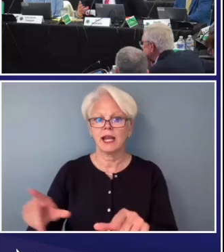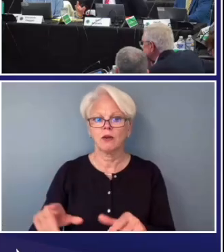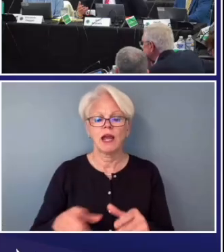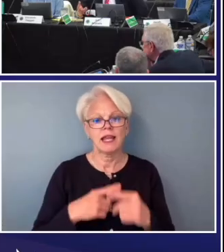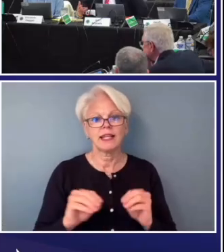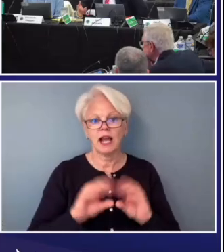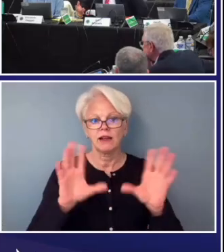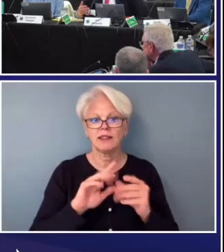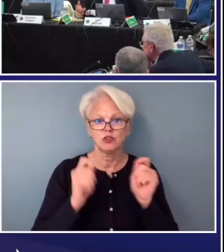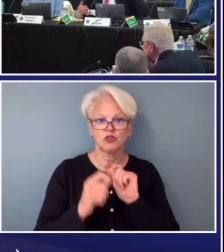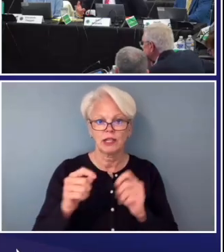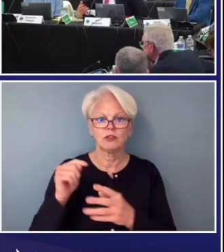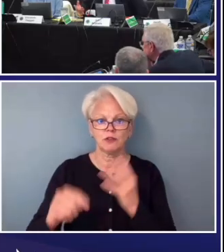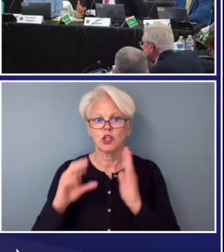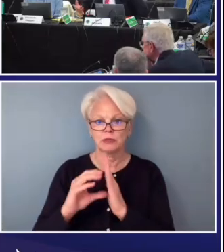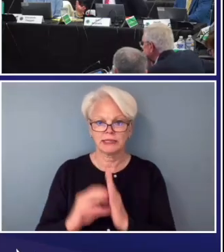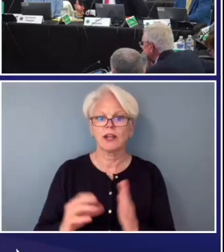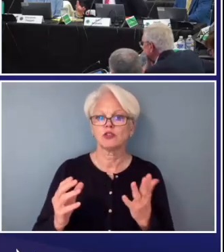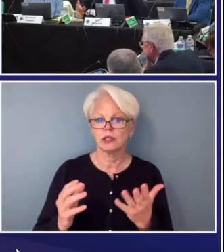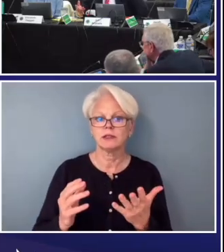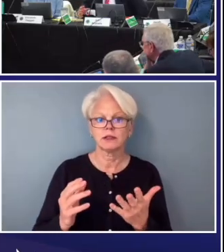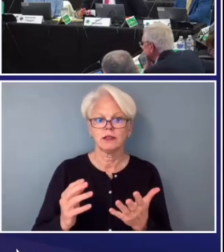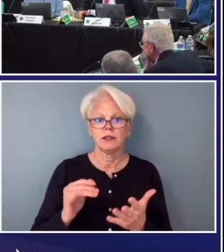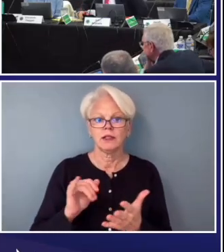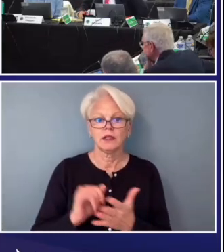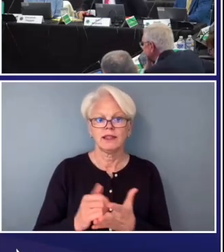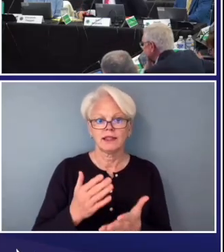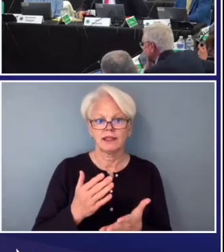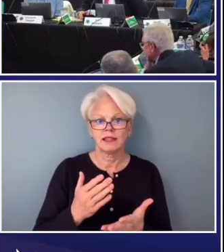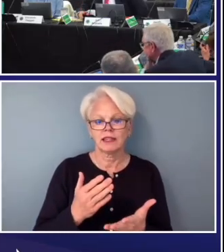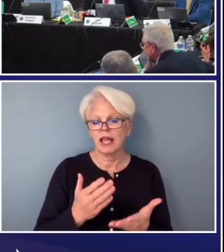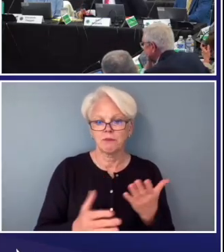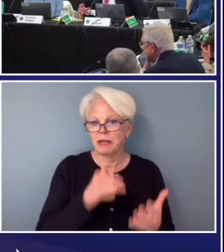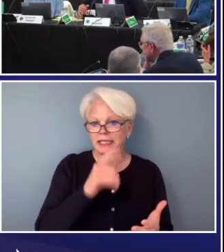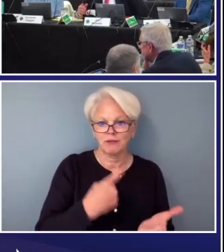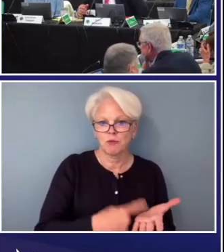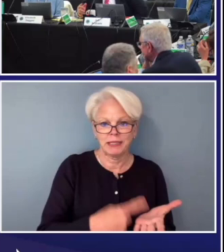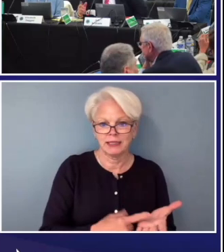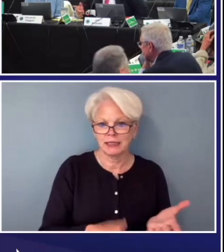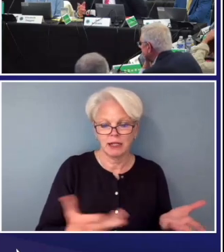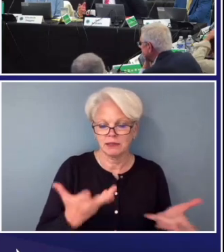changes to those sections. Some of that might be moot. But we'll incorporate into the new